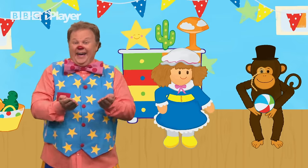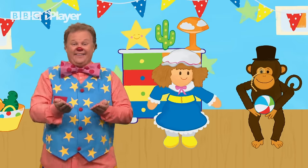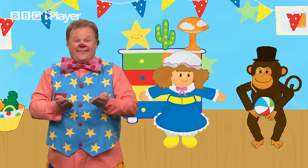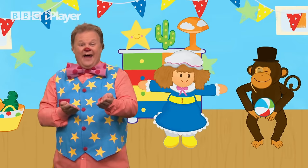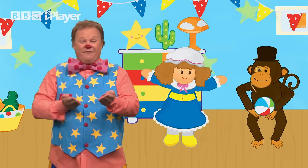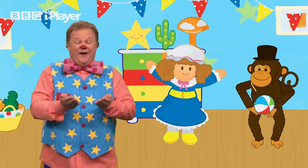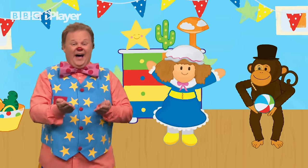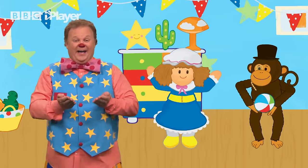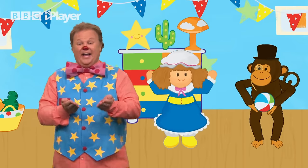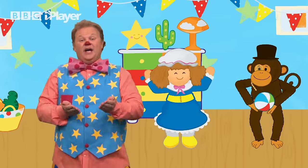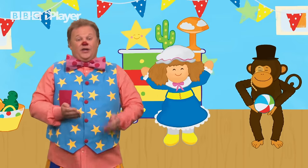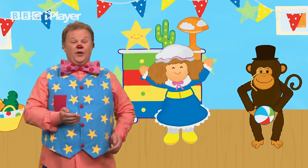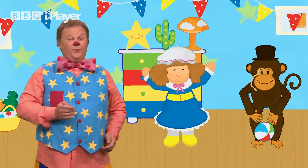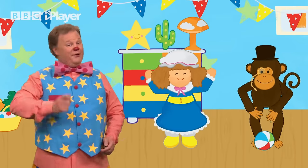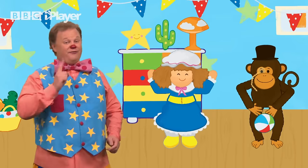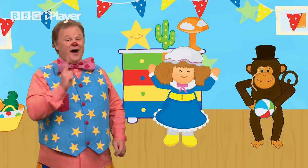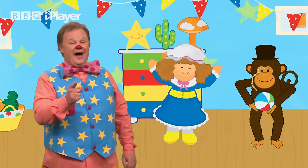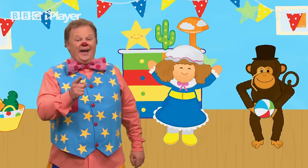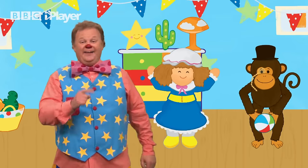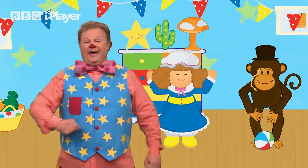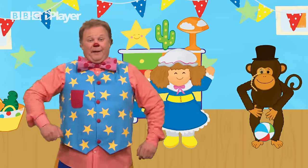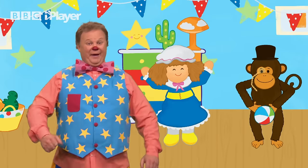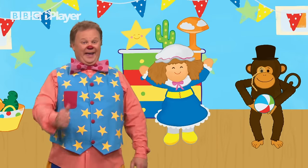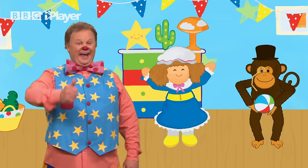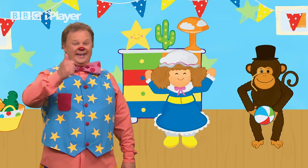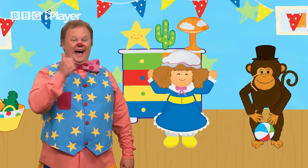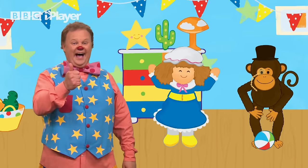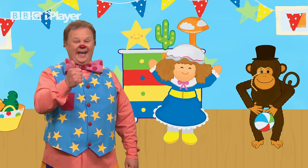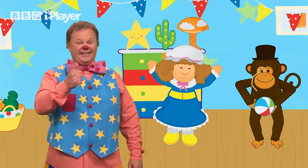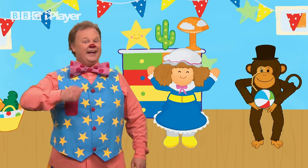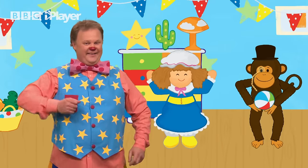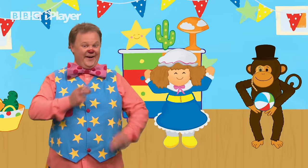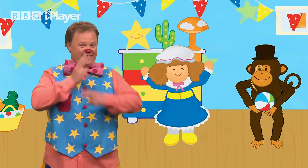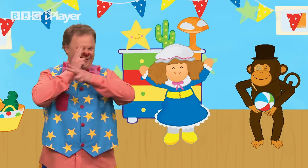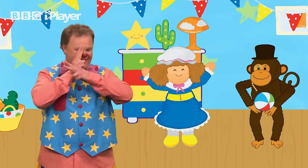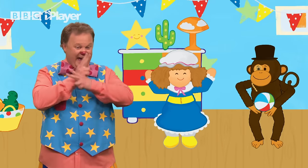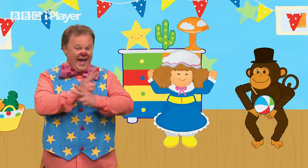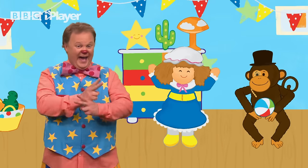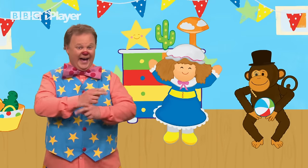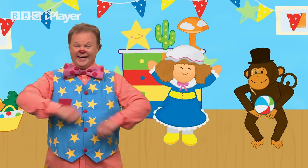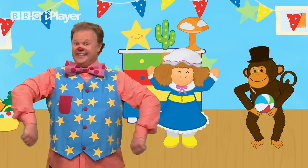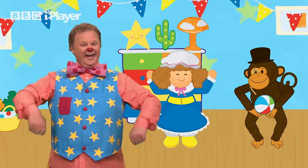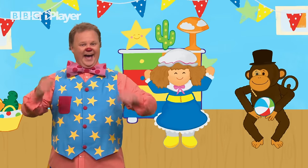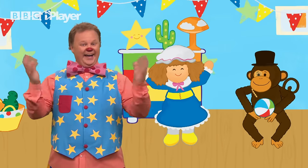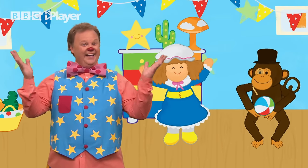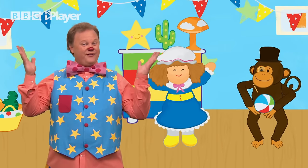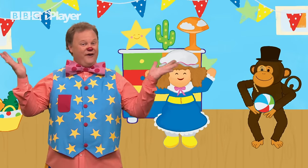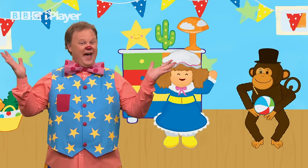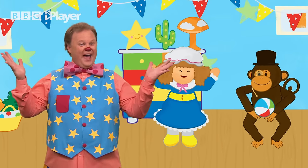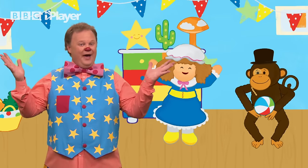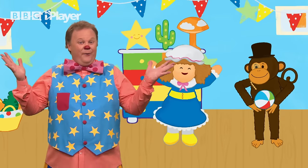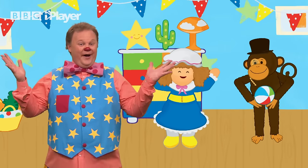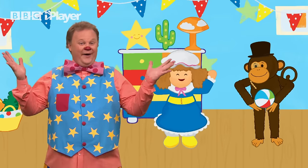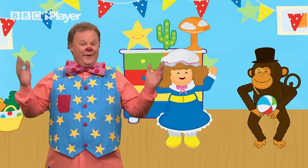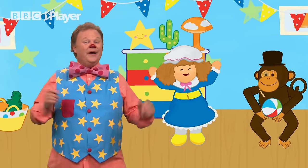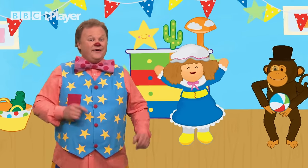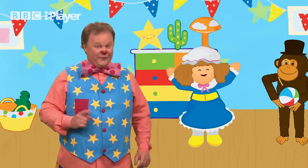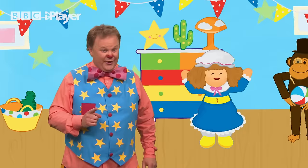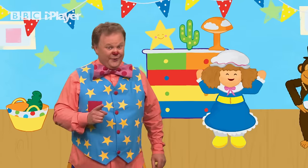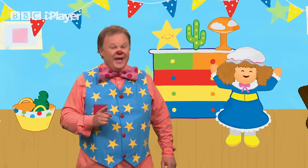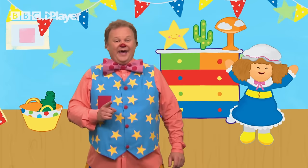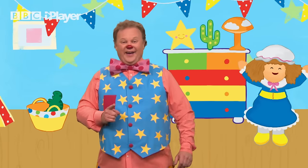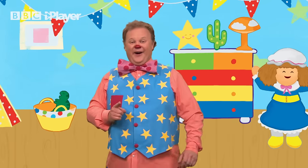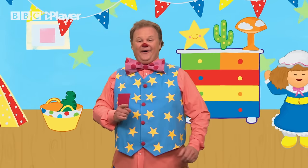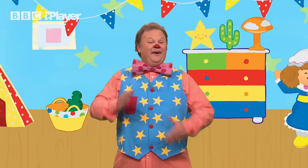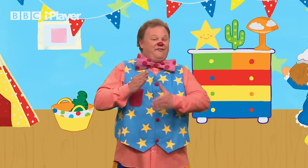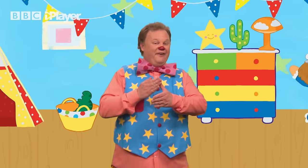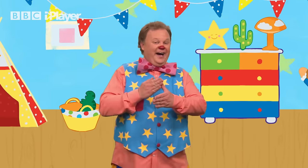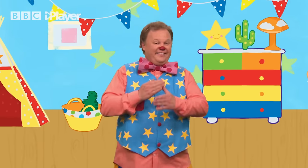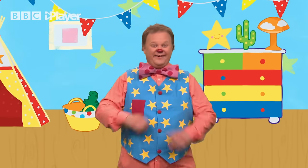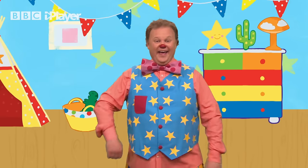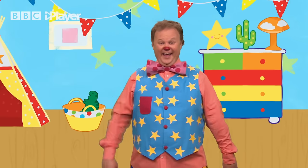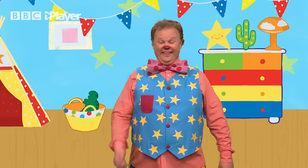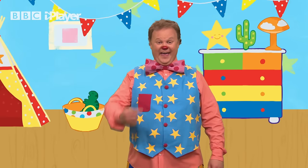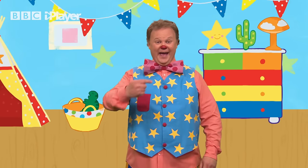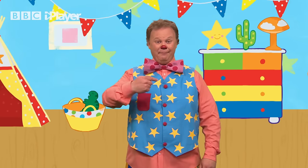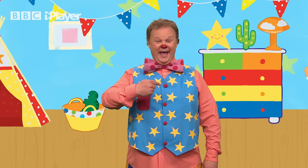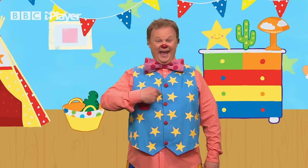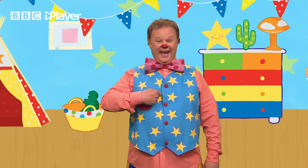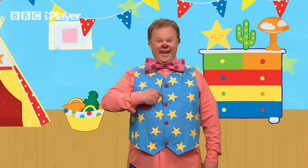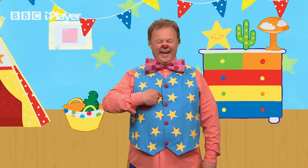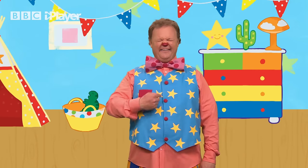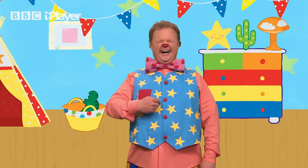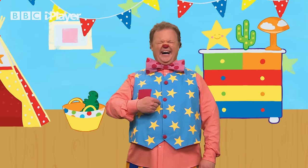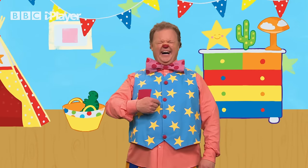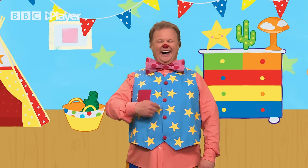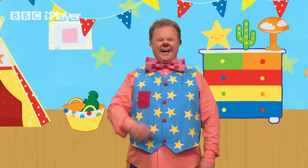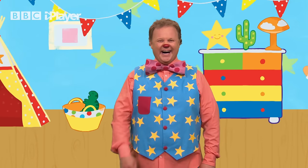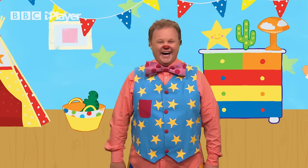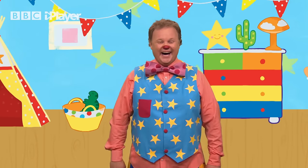it's great fun you will find being kind shows you care and it's fair so you go first then me